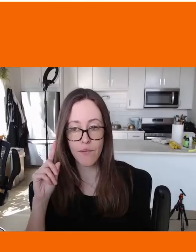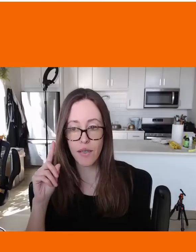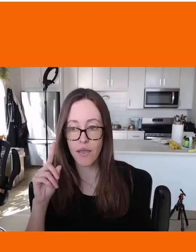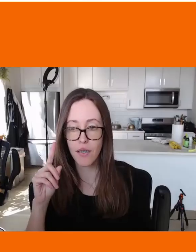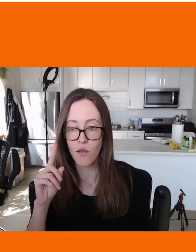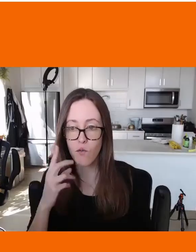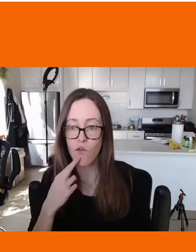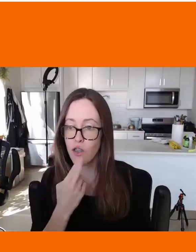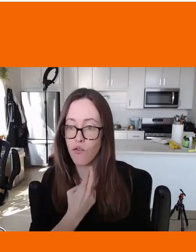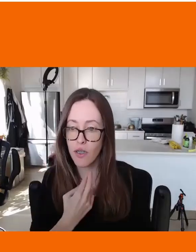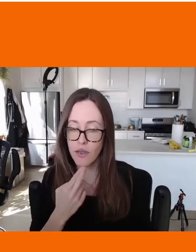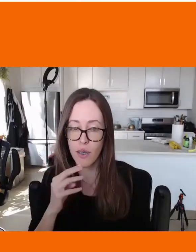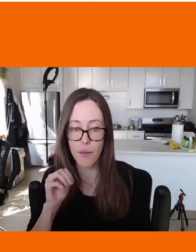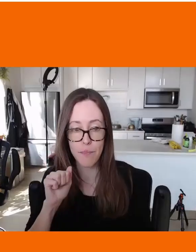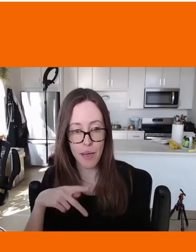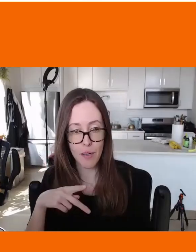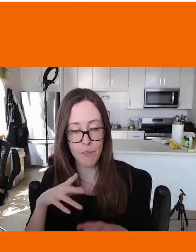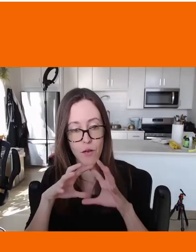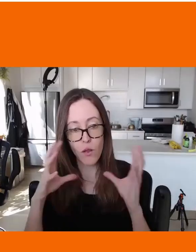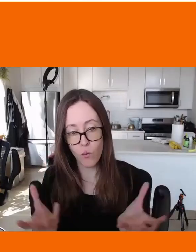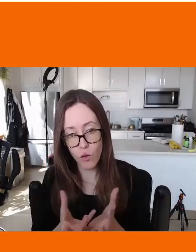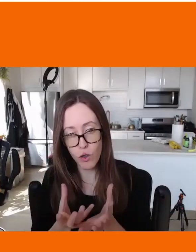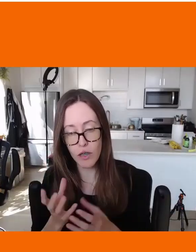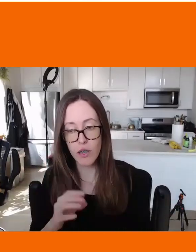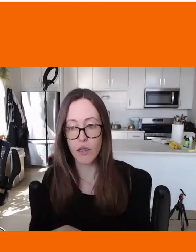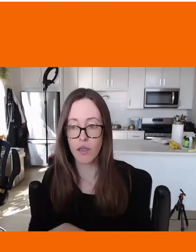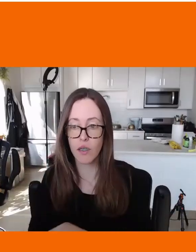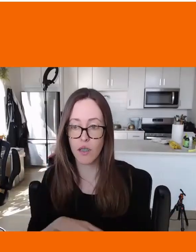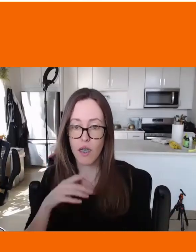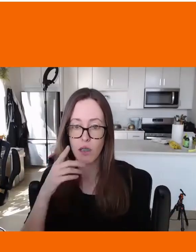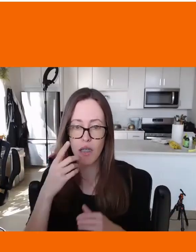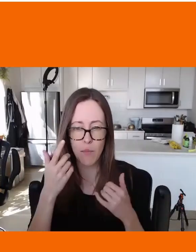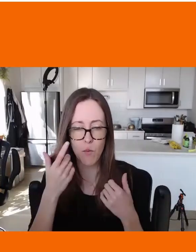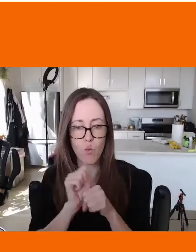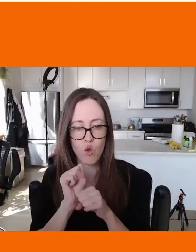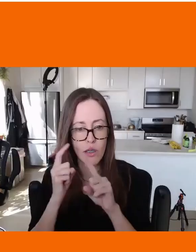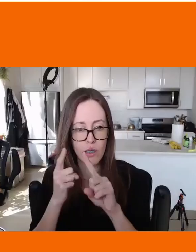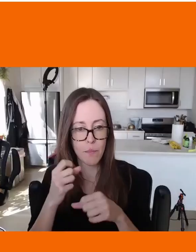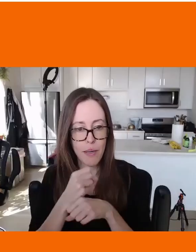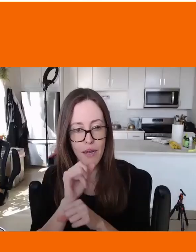which shows over 150 deaf-owned or deaf-staffed restaurants around the world.